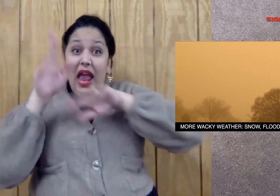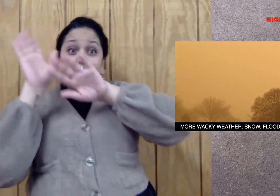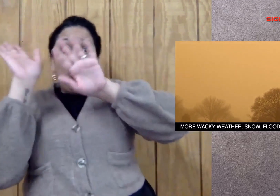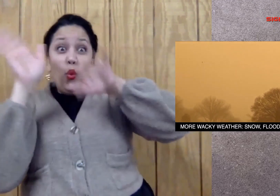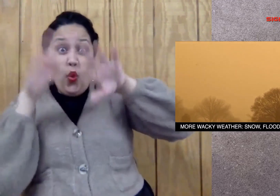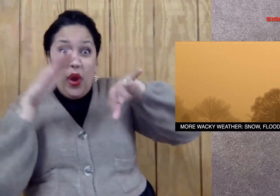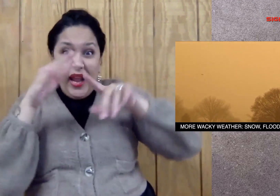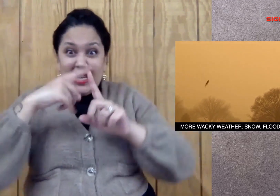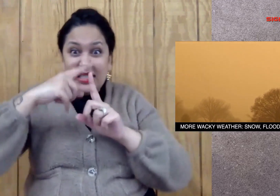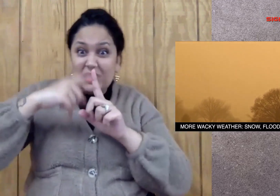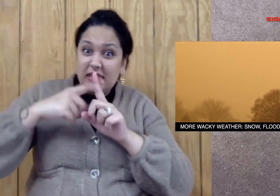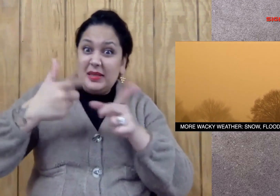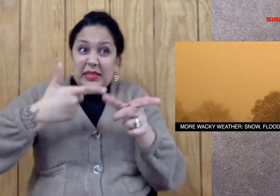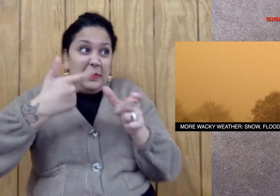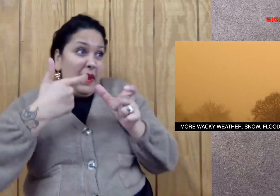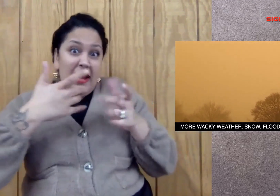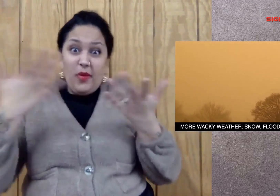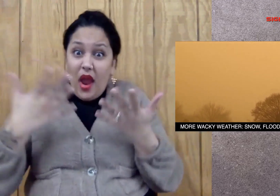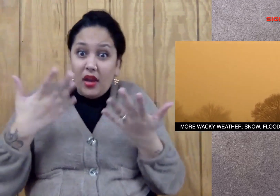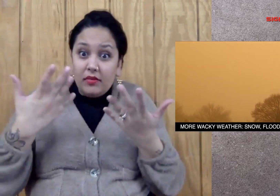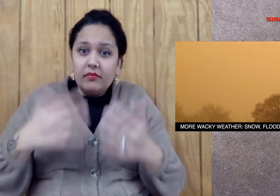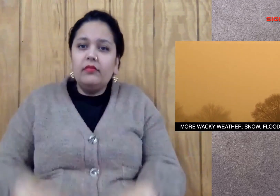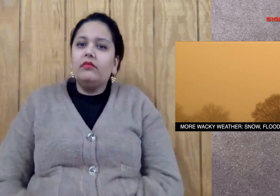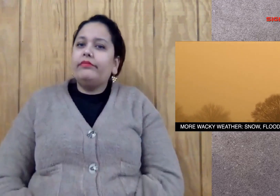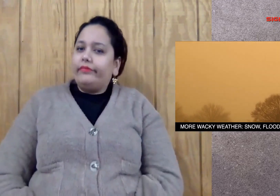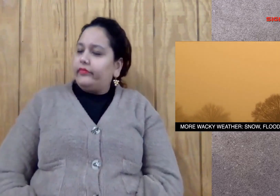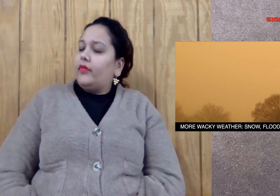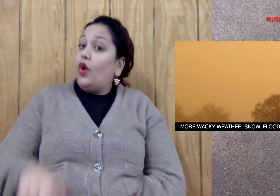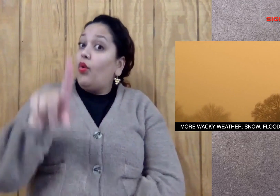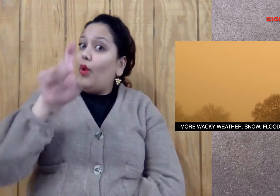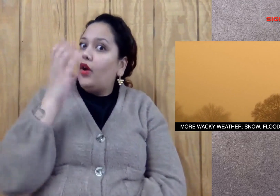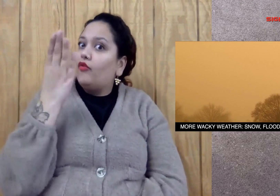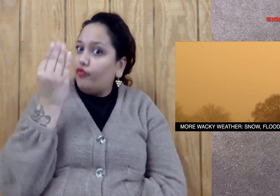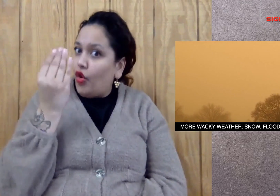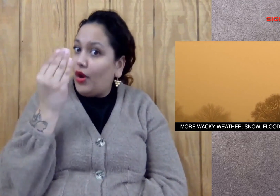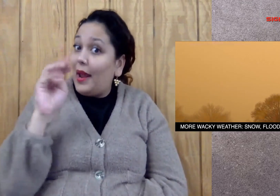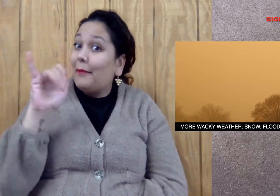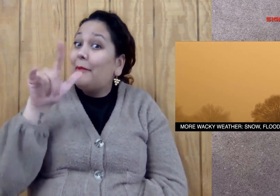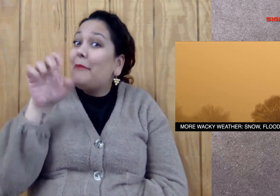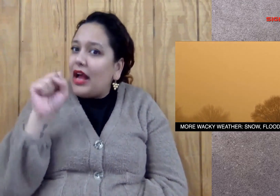The storms were packing Winds of about 114 miles per hour.